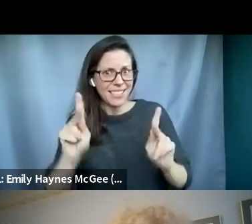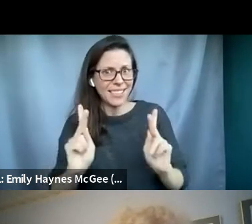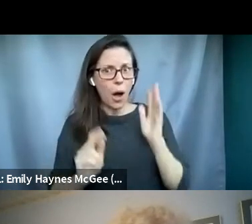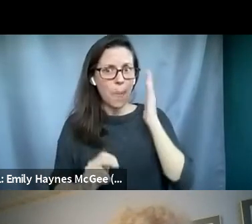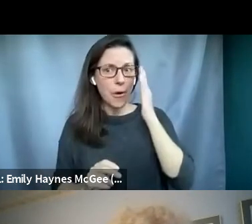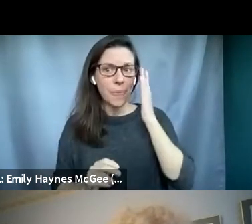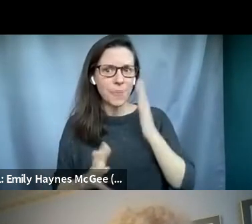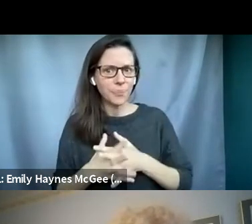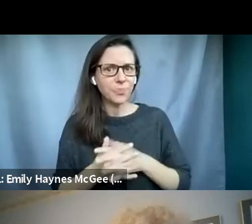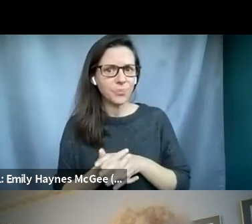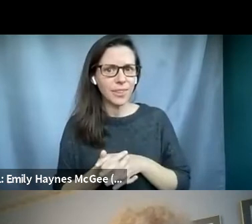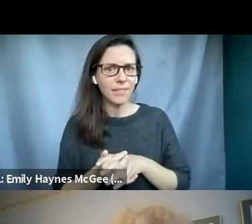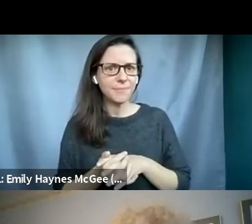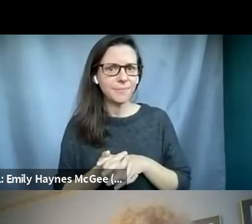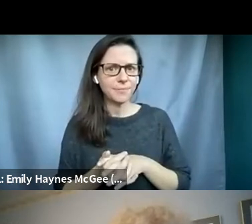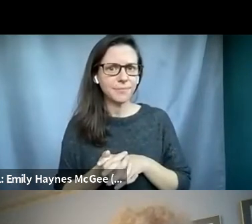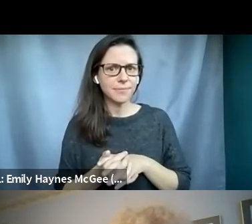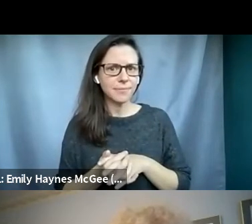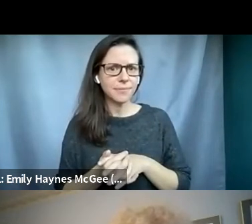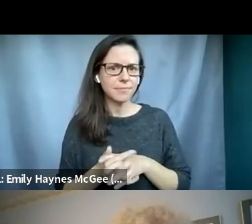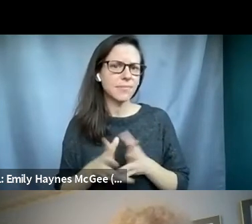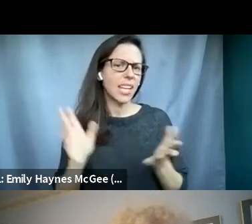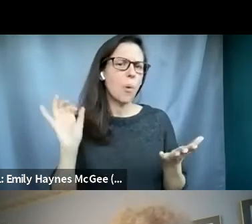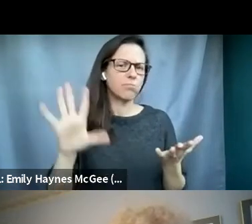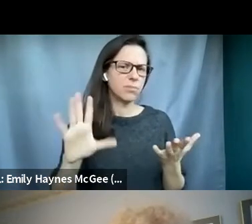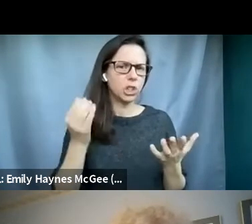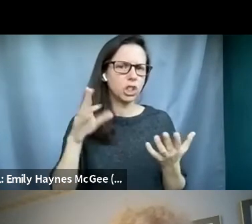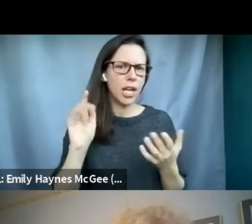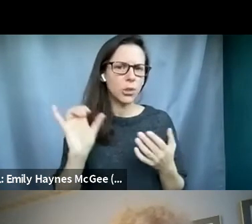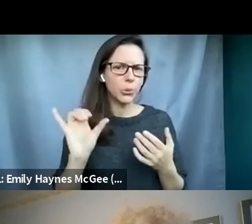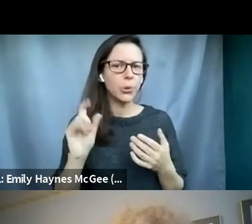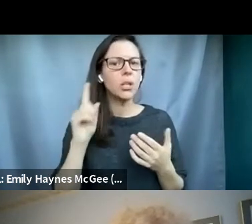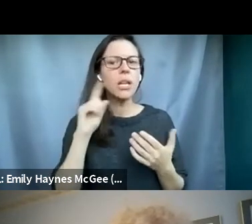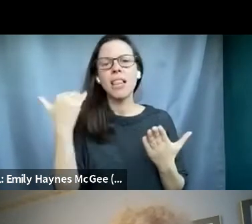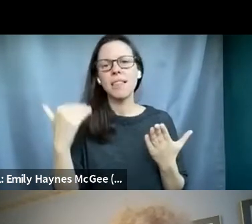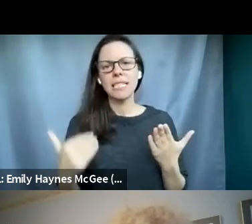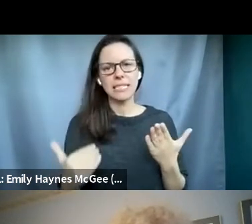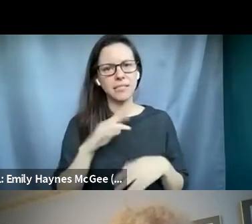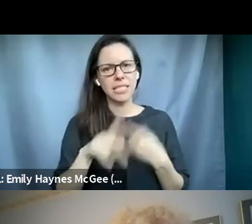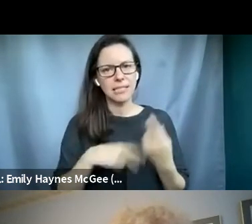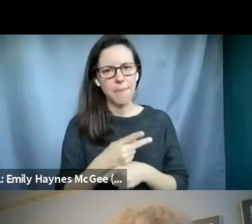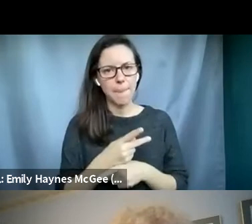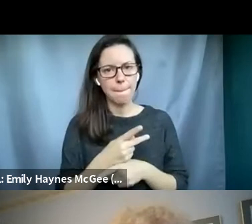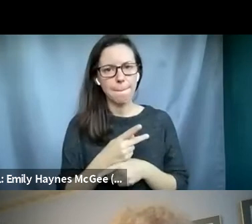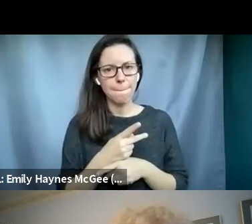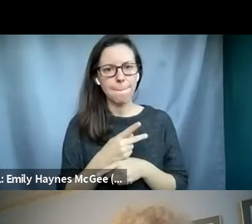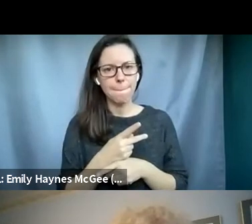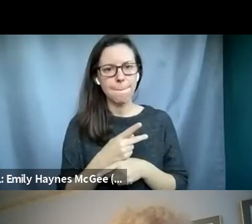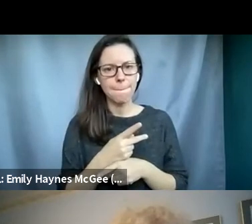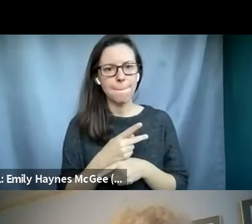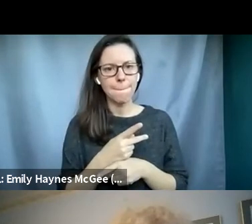you know, definitely, and I'll put this in the chat, there's a list of the types of things